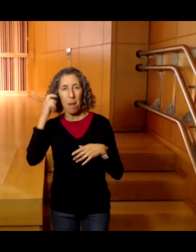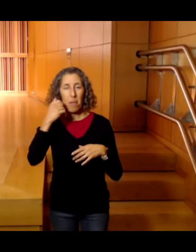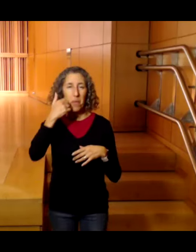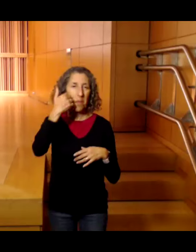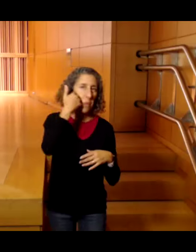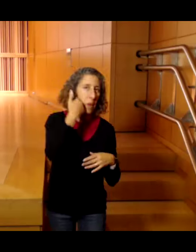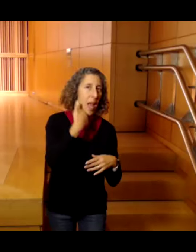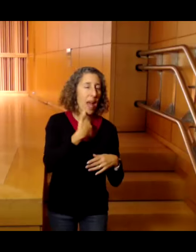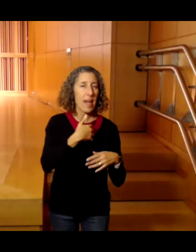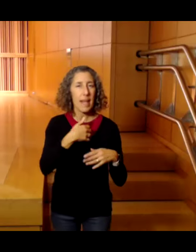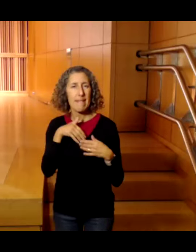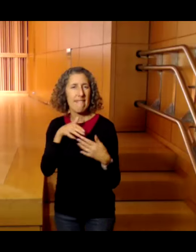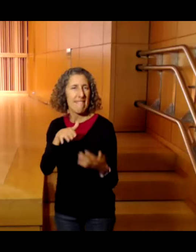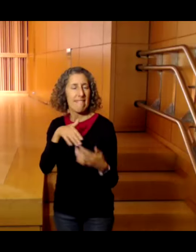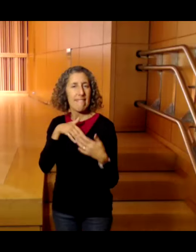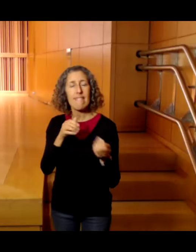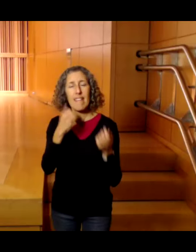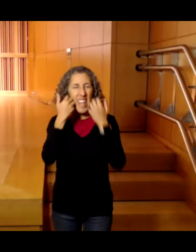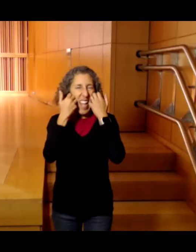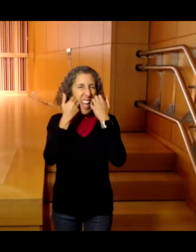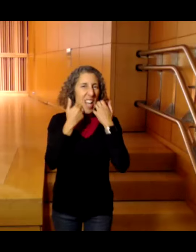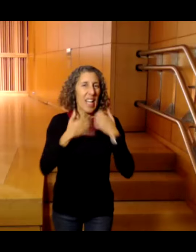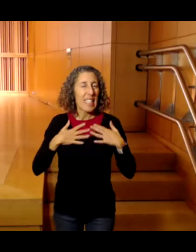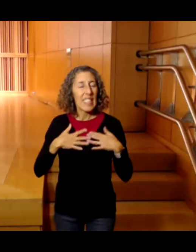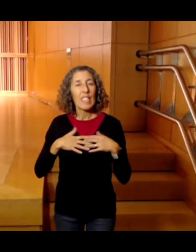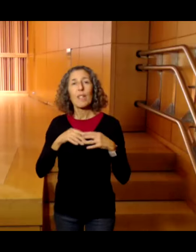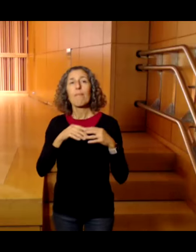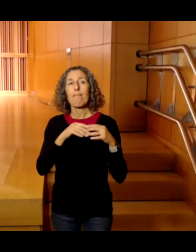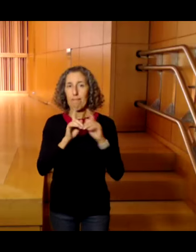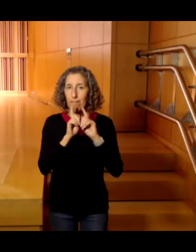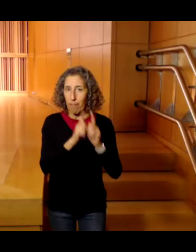repenting for relief. They walk to Billy's house, climb the same stairs.